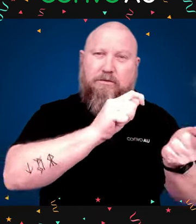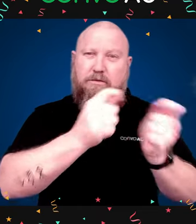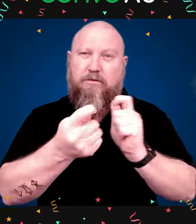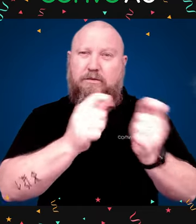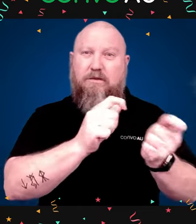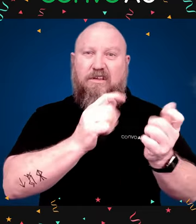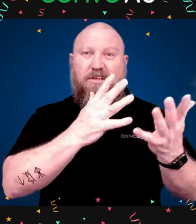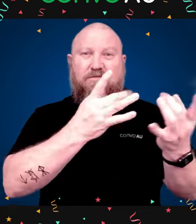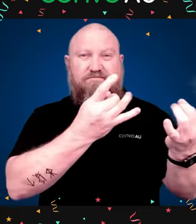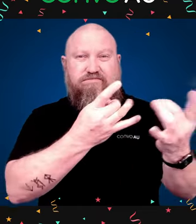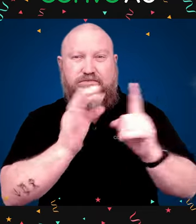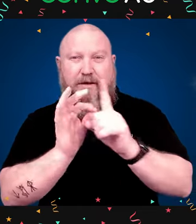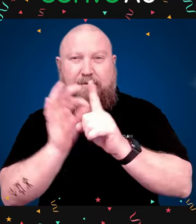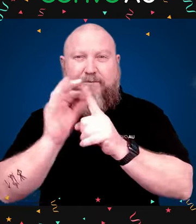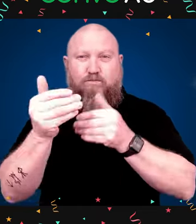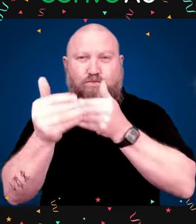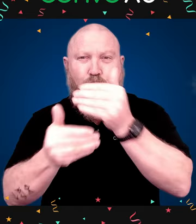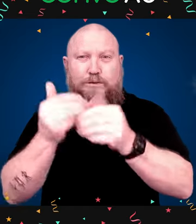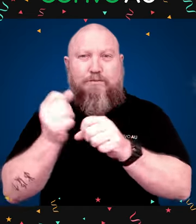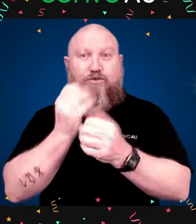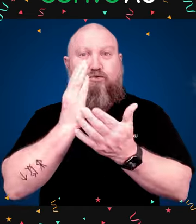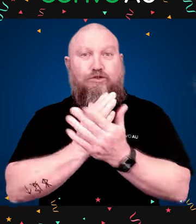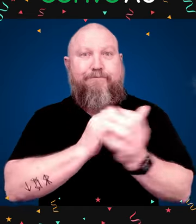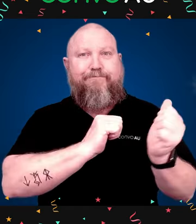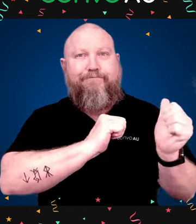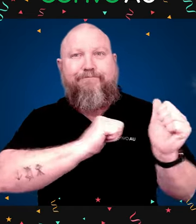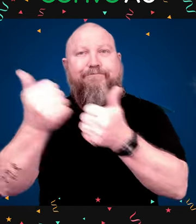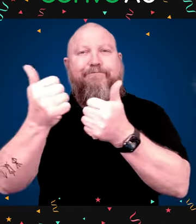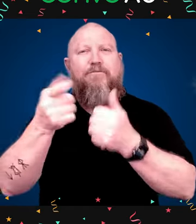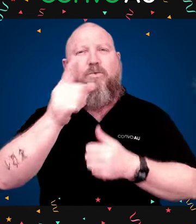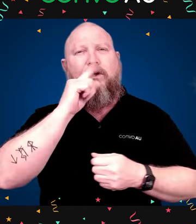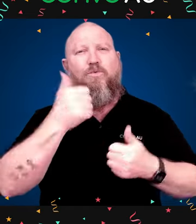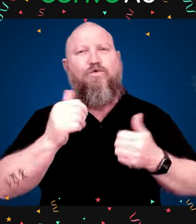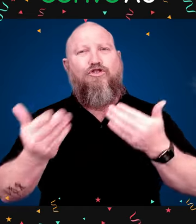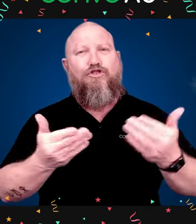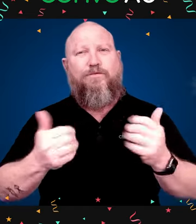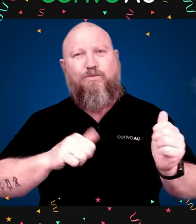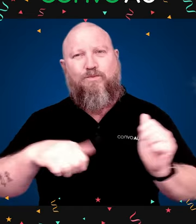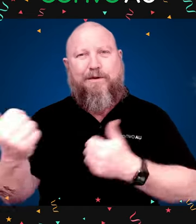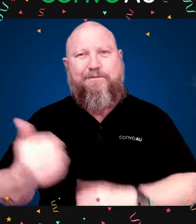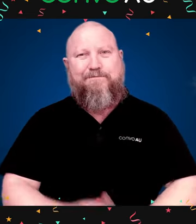and we are continuously updating our processes to make sure you are able to use the service effectively.